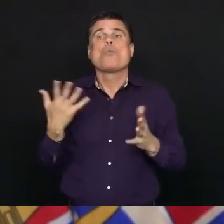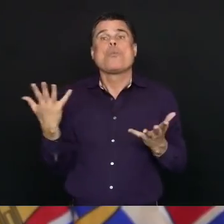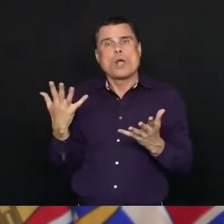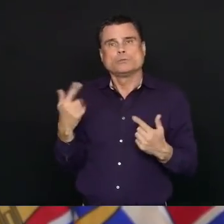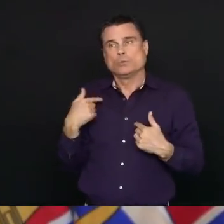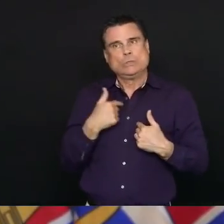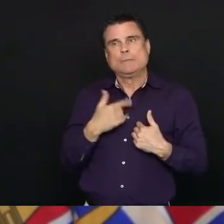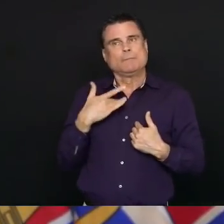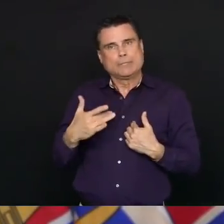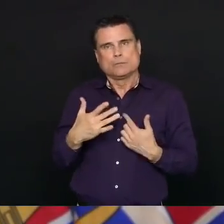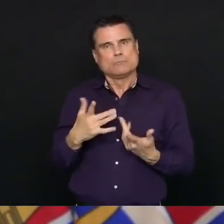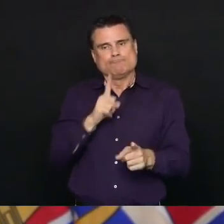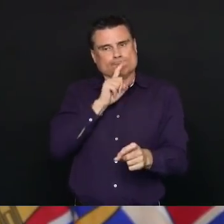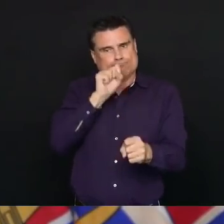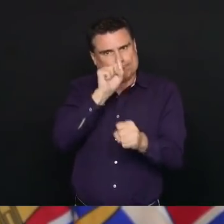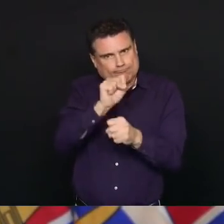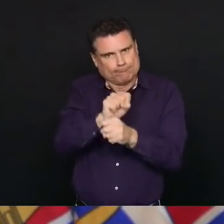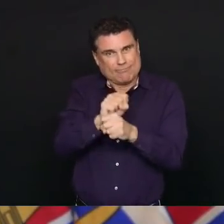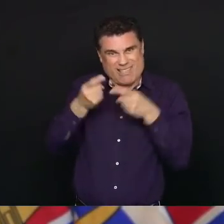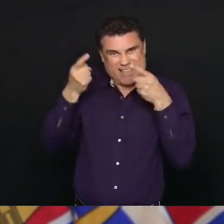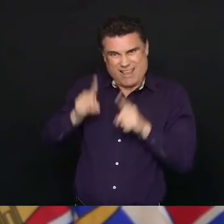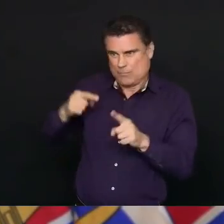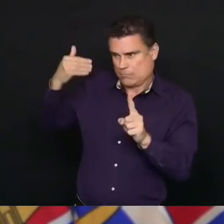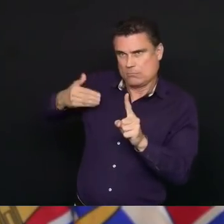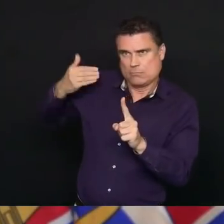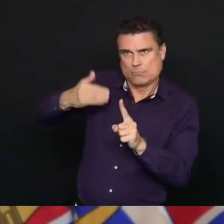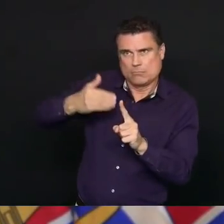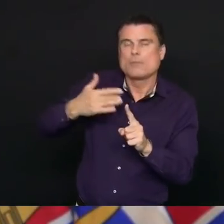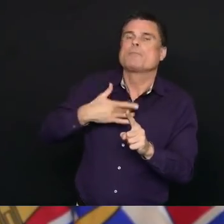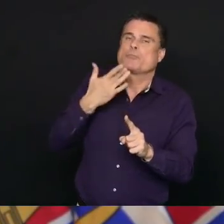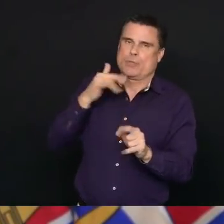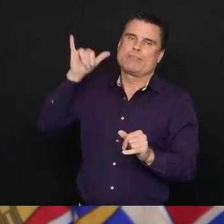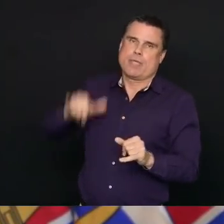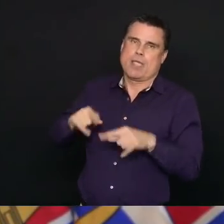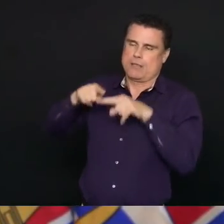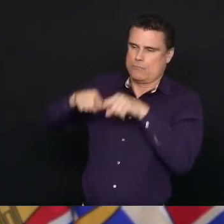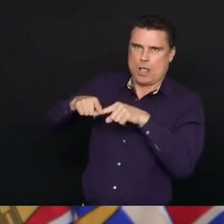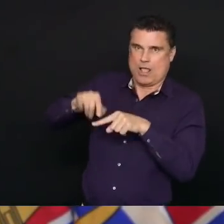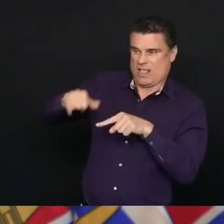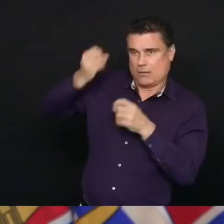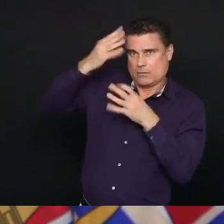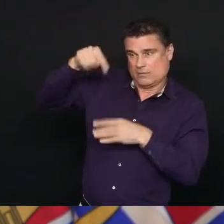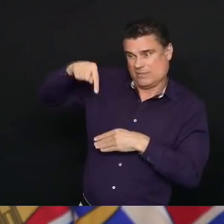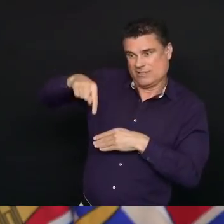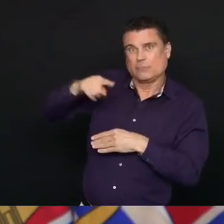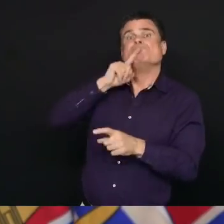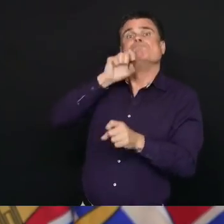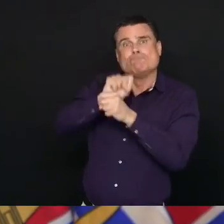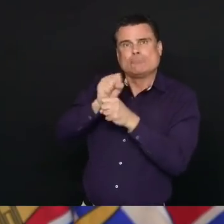It is not projecting what is happening. What we are focusing on is the dynamic modeling we have that shows us what is